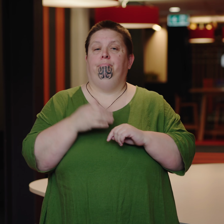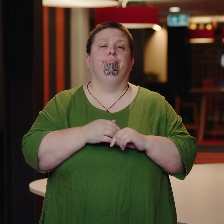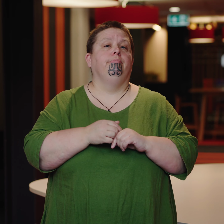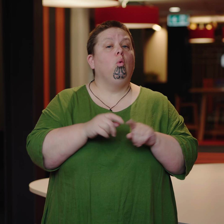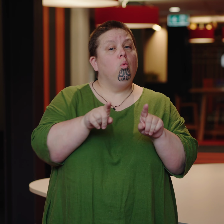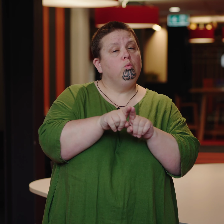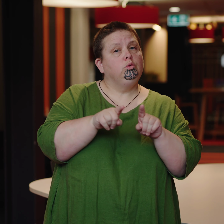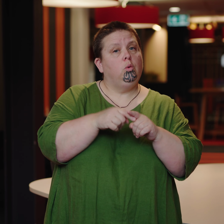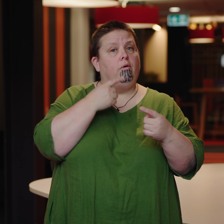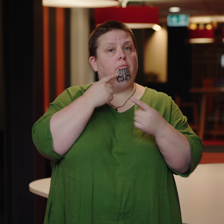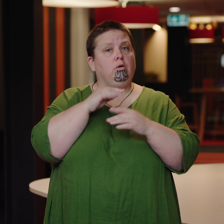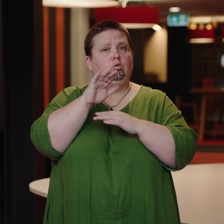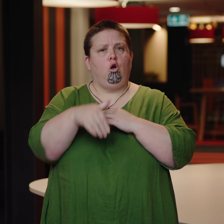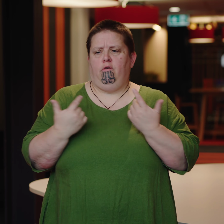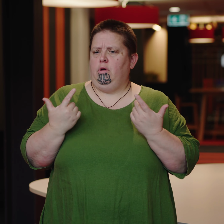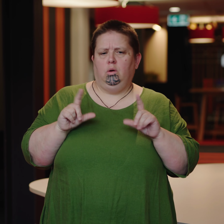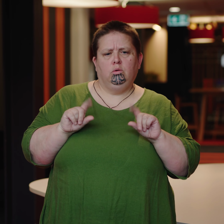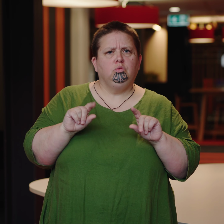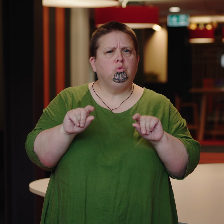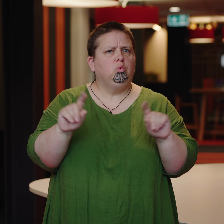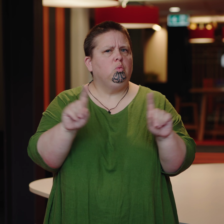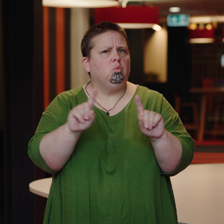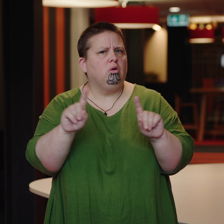as well as information about what we have been working on at Whaikaha.